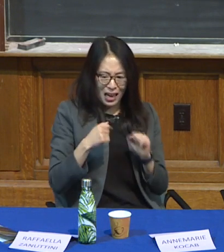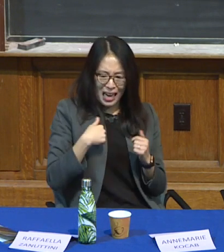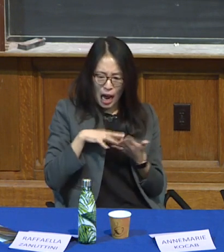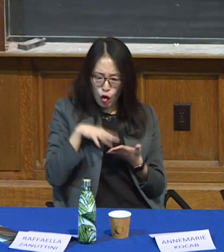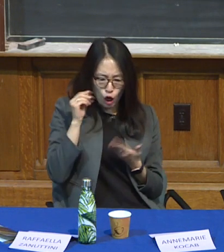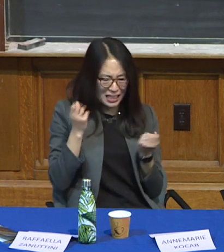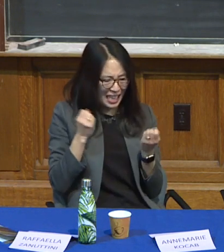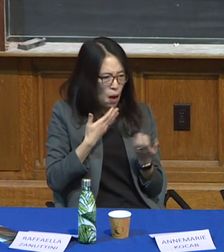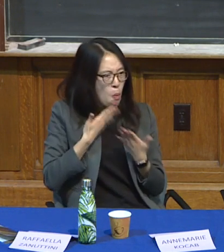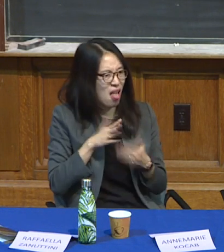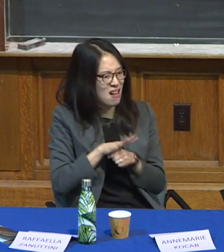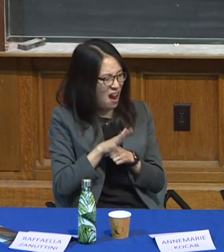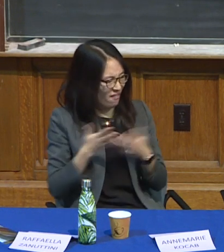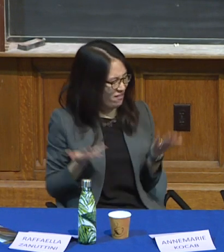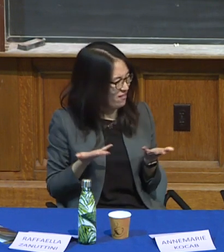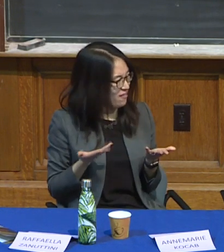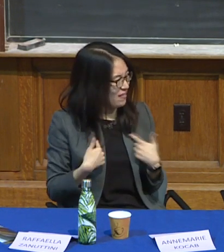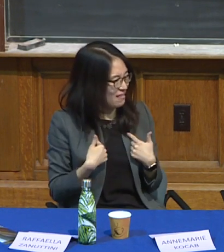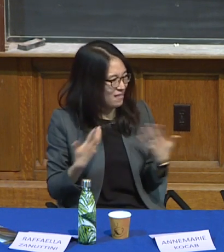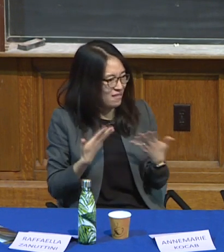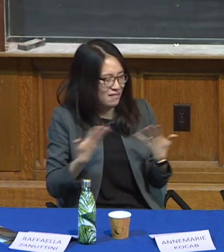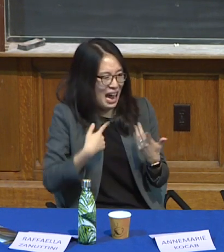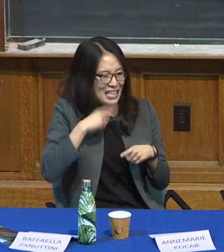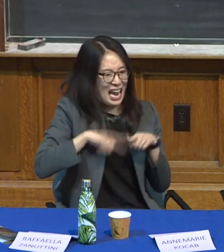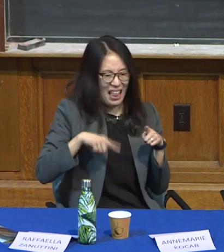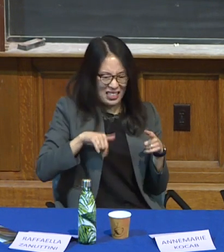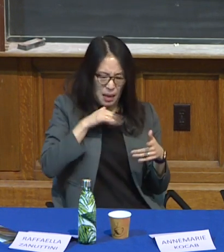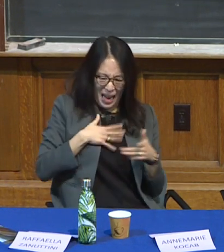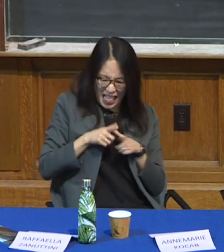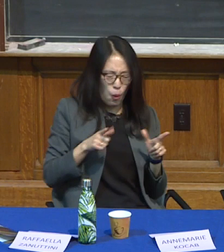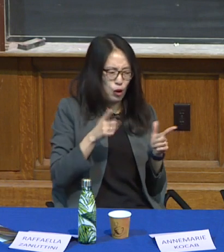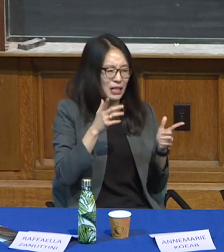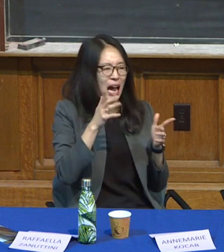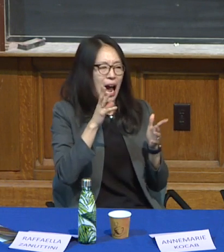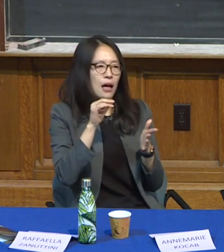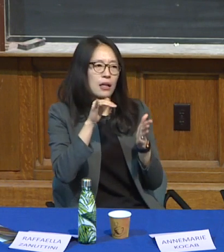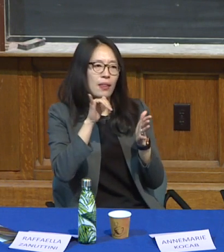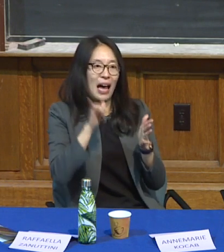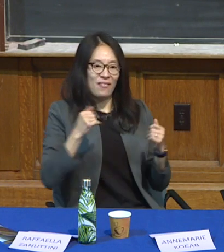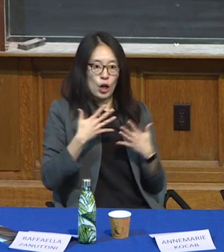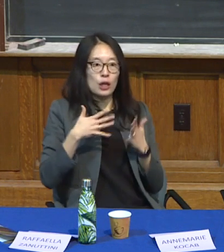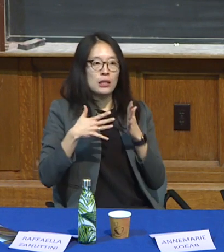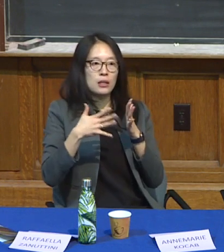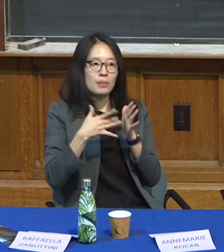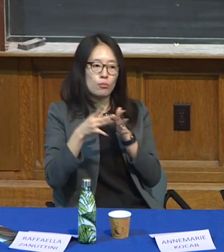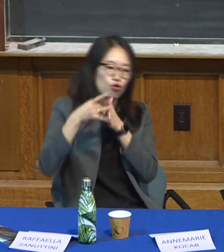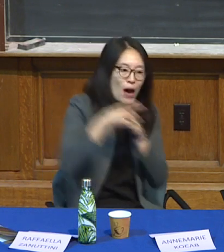are afraid, how will I learn Sign Language well enough? I can't possibly do that. That's not my language.